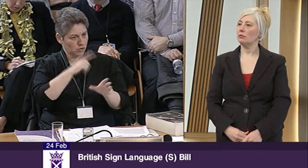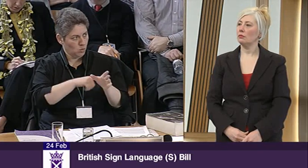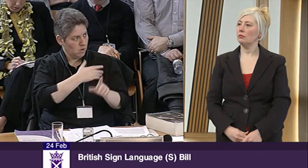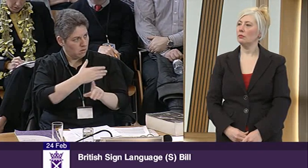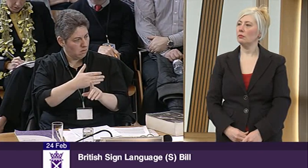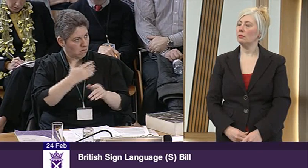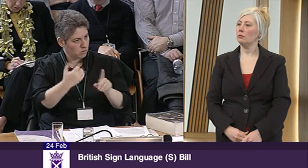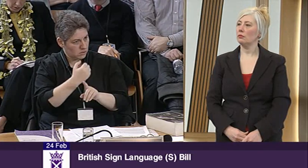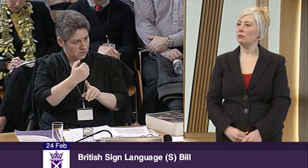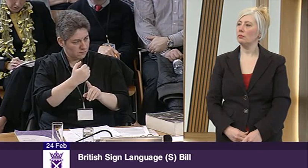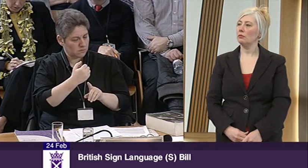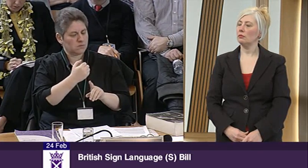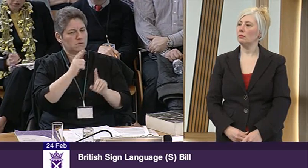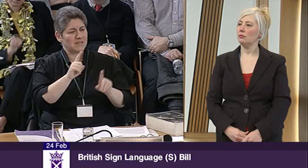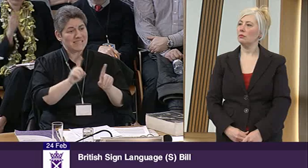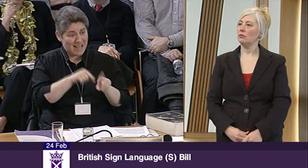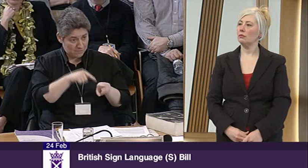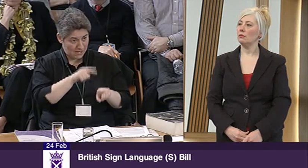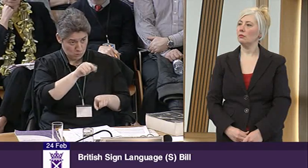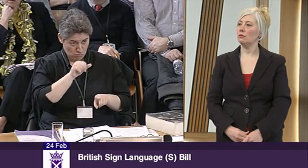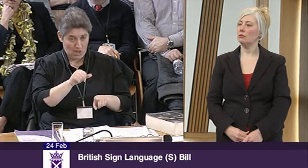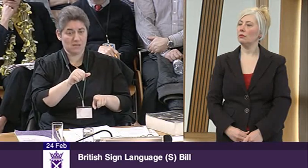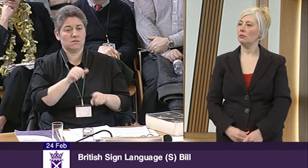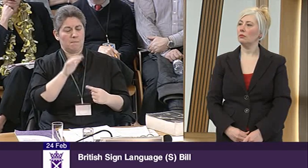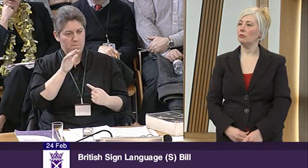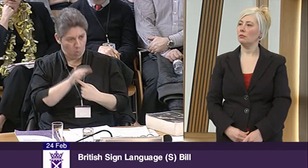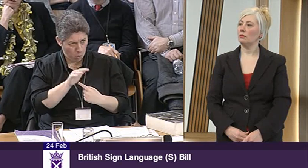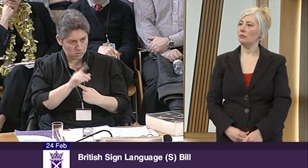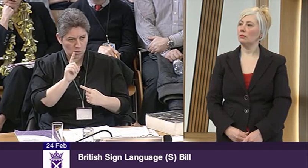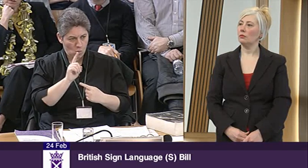that are identified—and summative assessments that take a longer view of achievements and